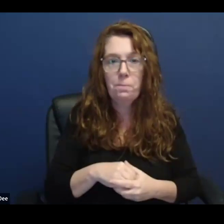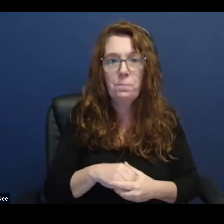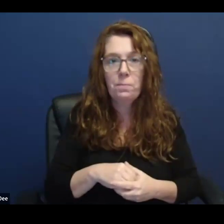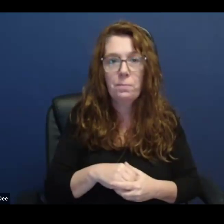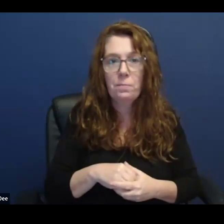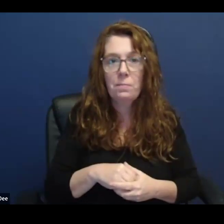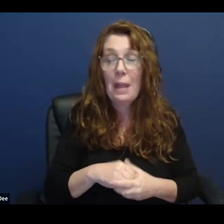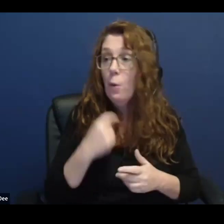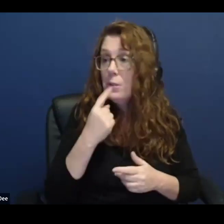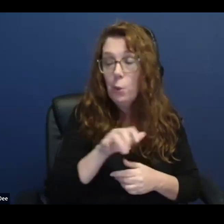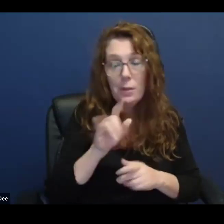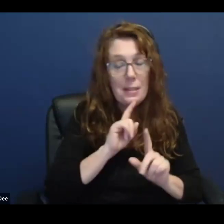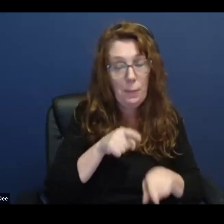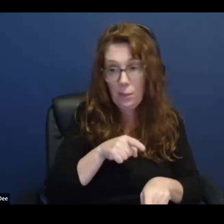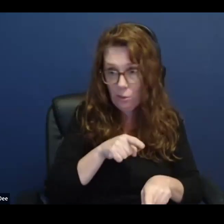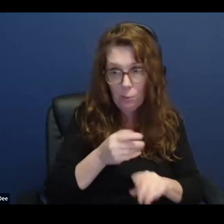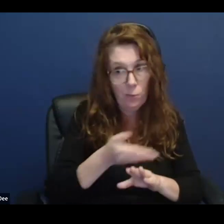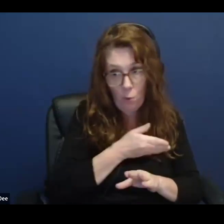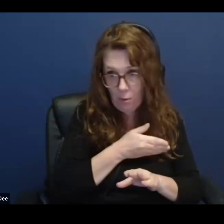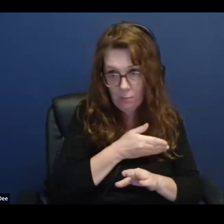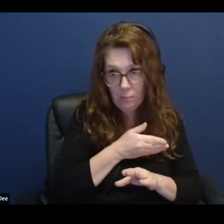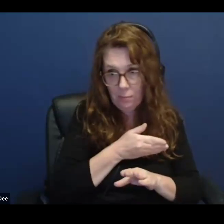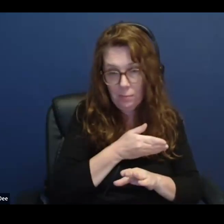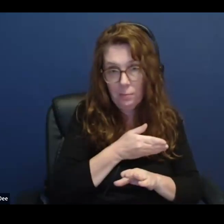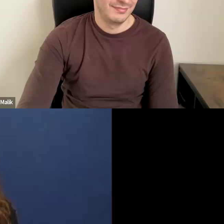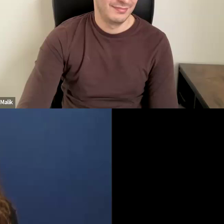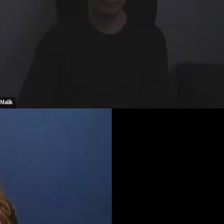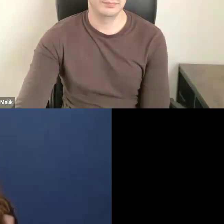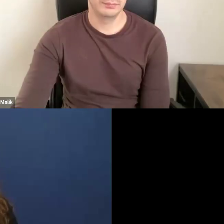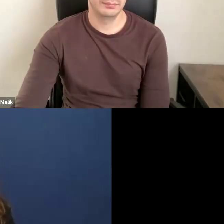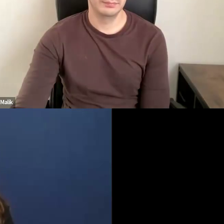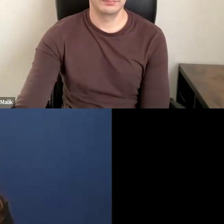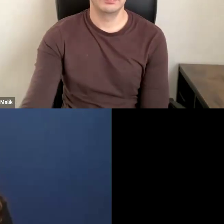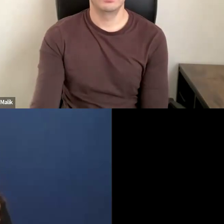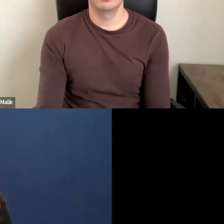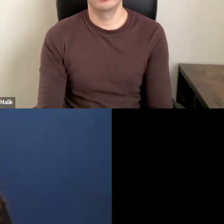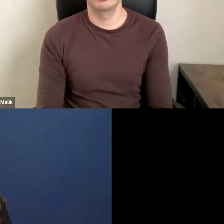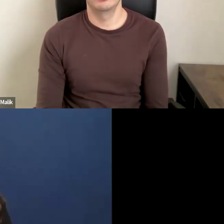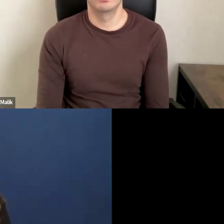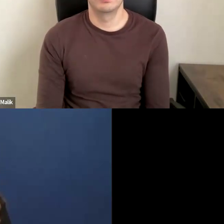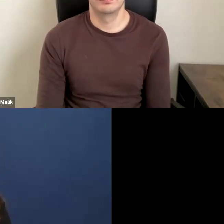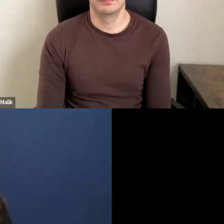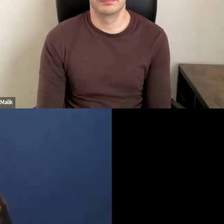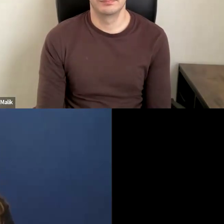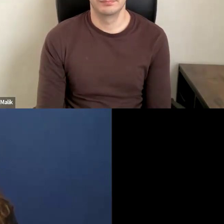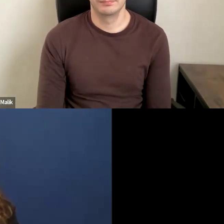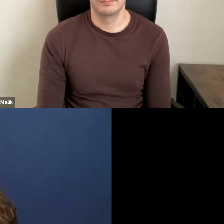answer I did before with related to consultation with Tribes. Communication is required by these